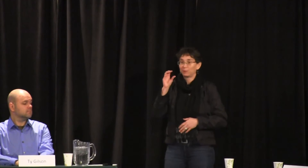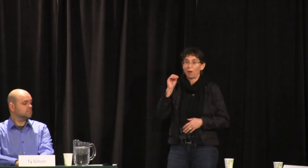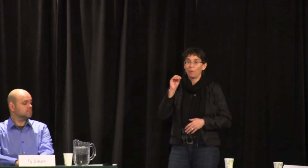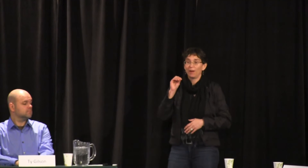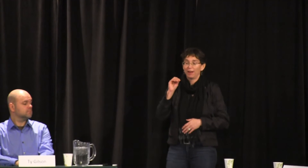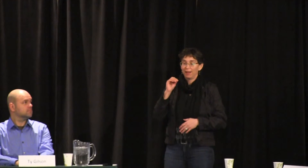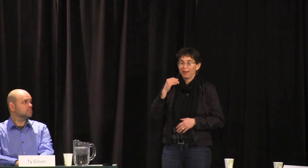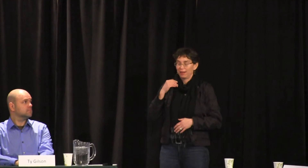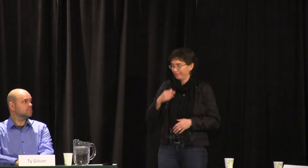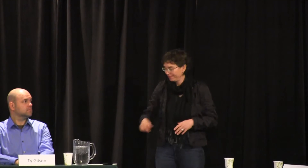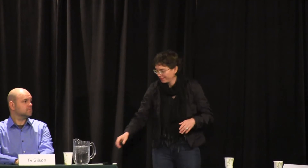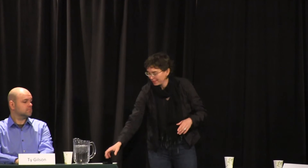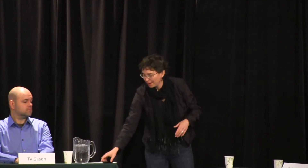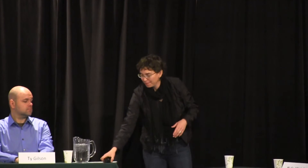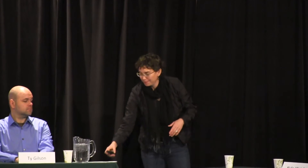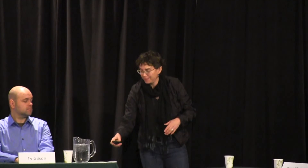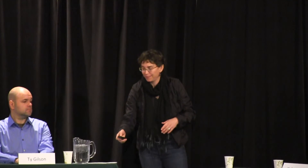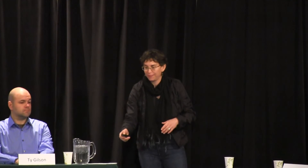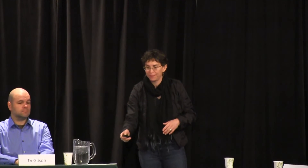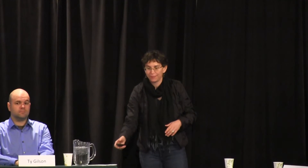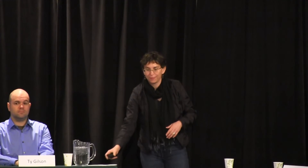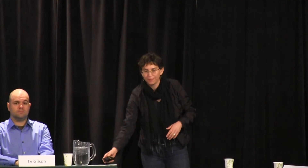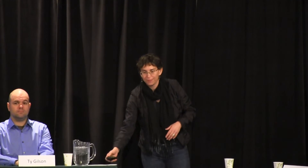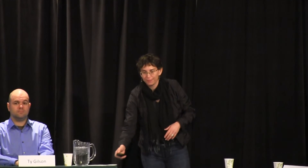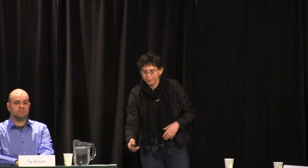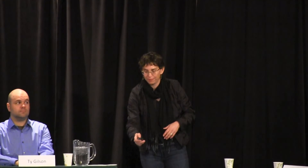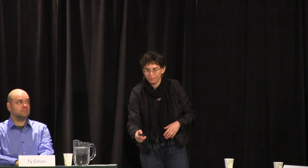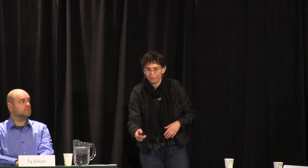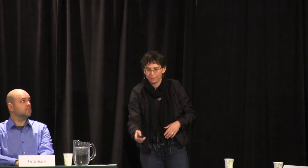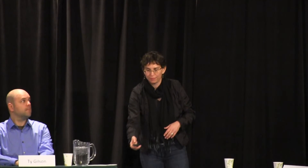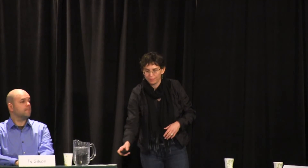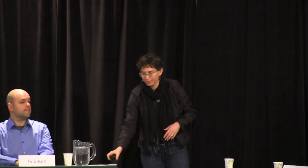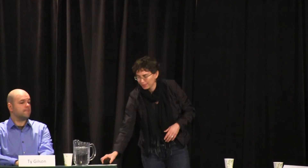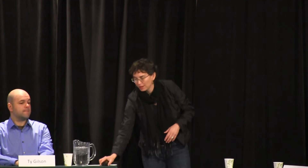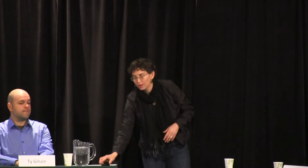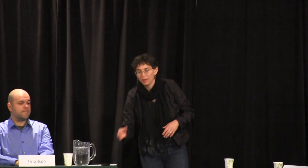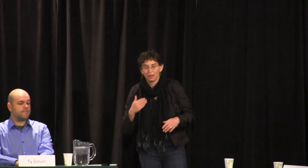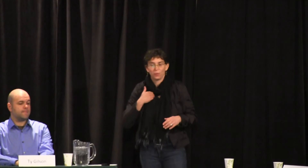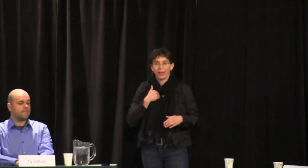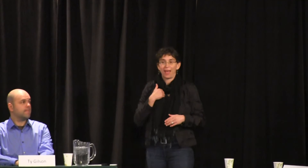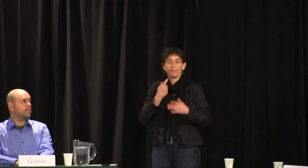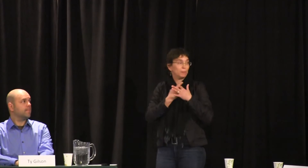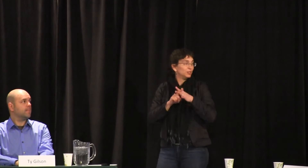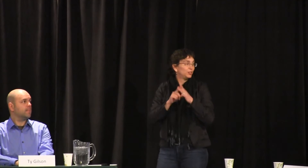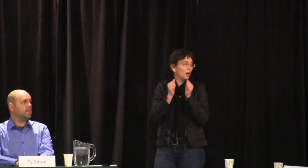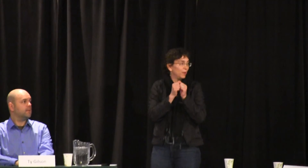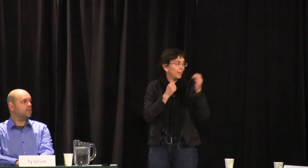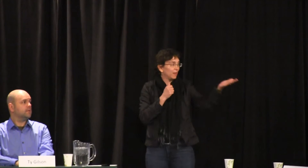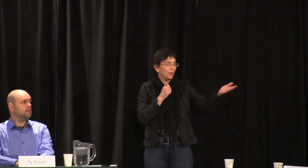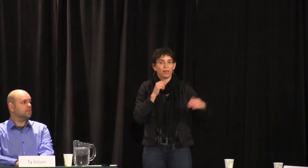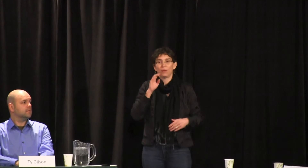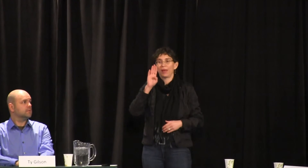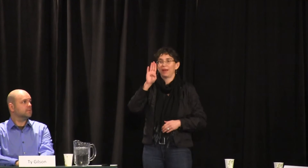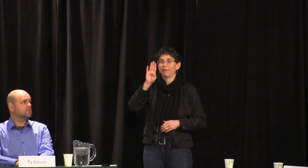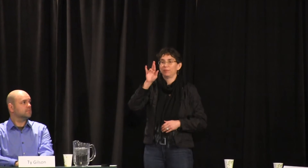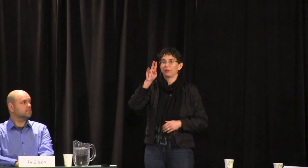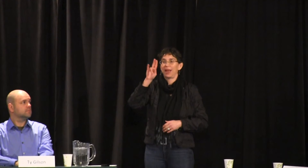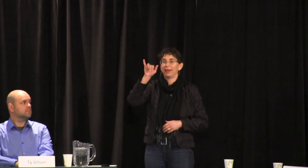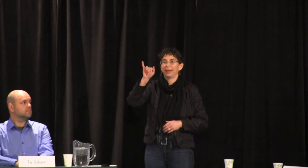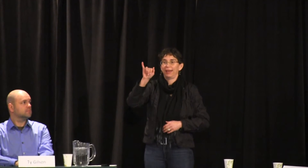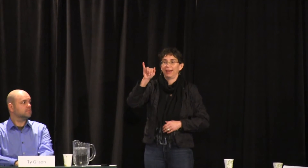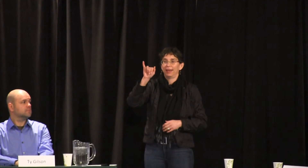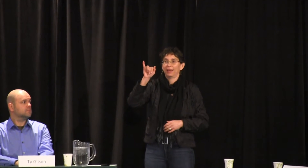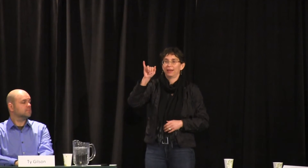And to keep that going for successful lives.